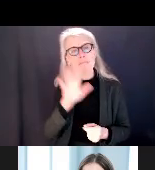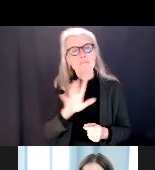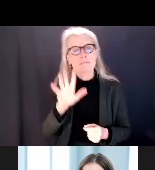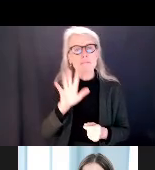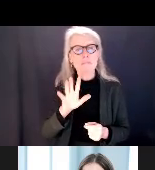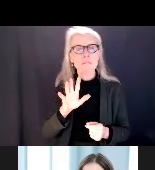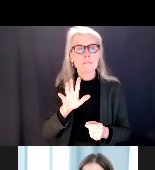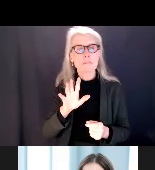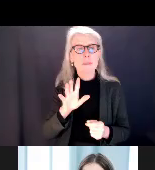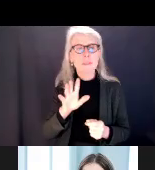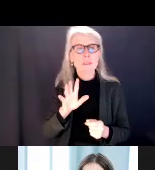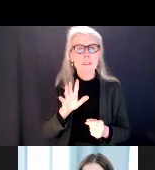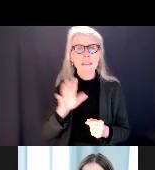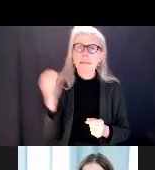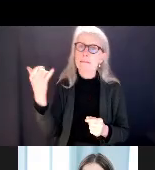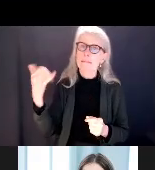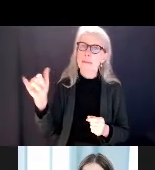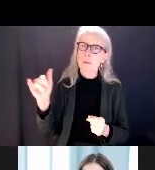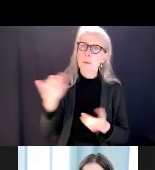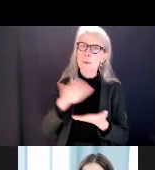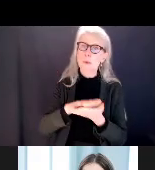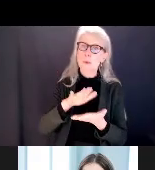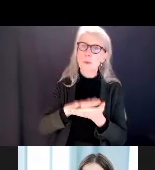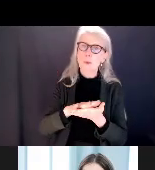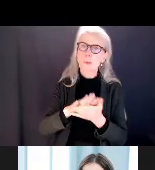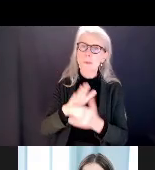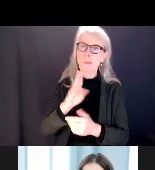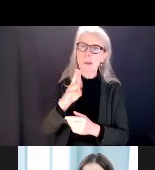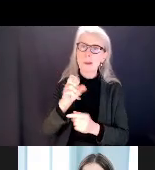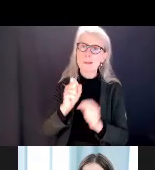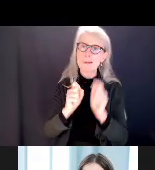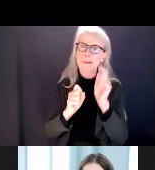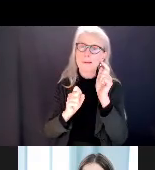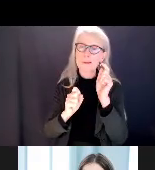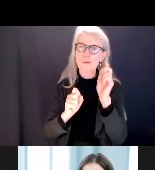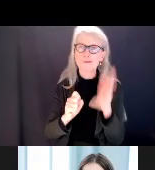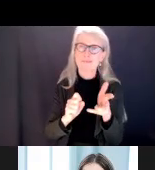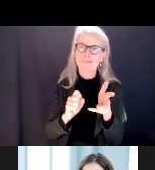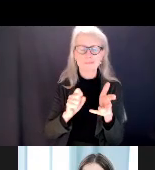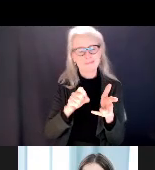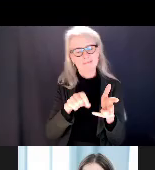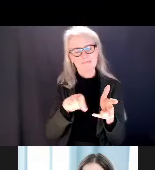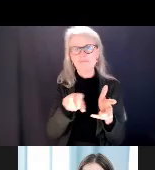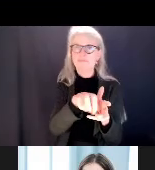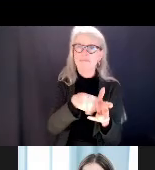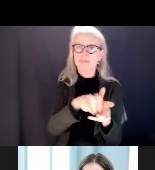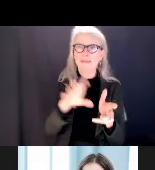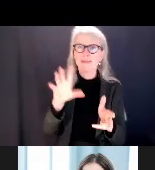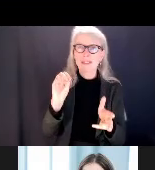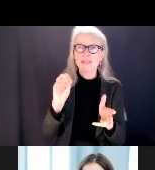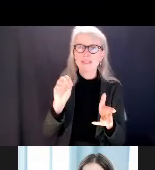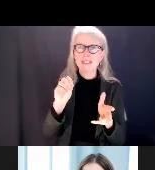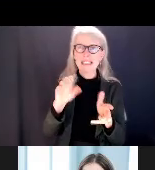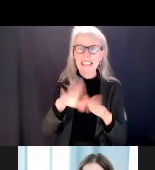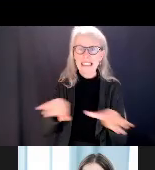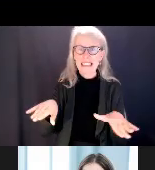a large yellow school bus that you know holds 50 some odd kids, there's 22 full school buses of